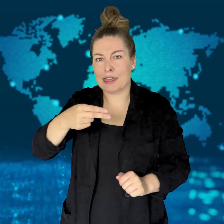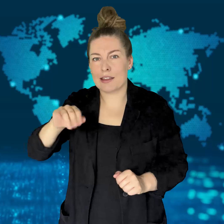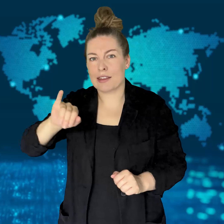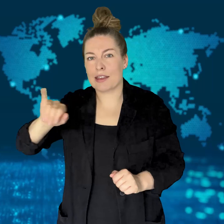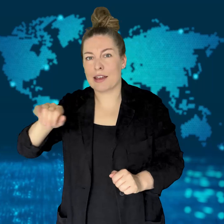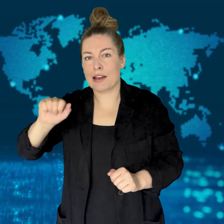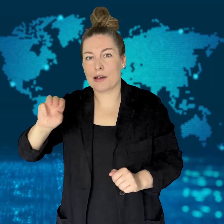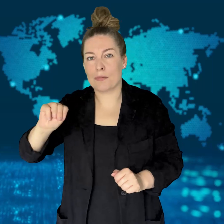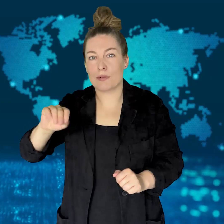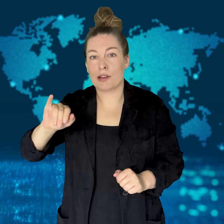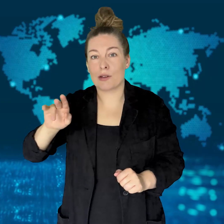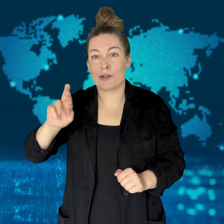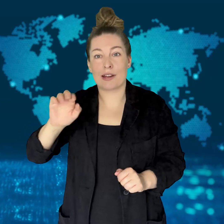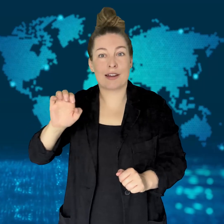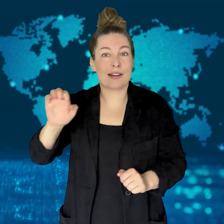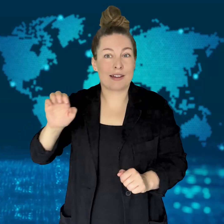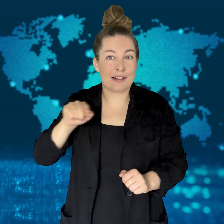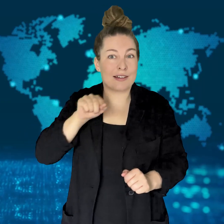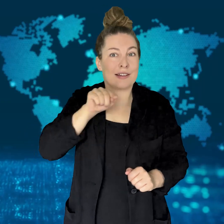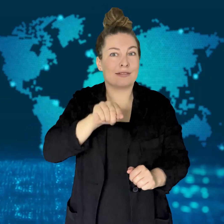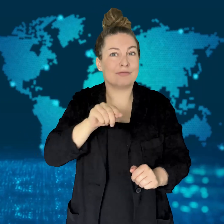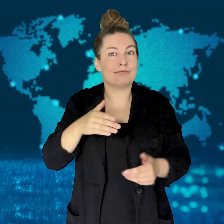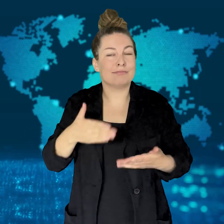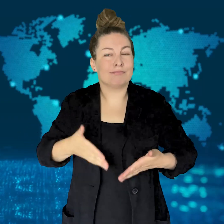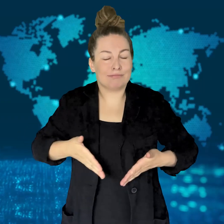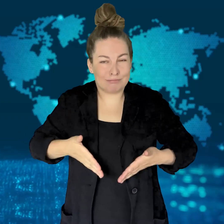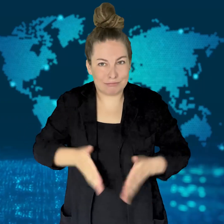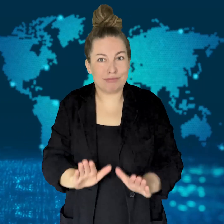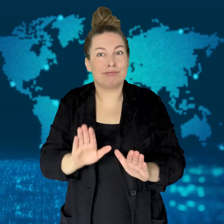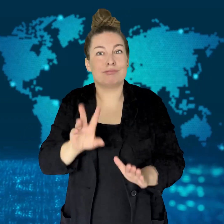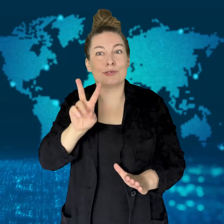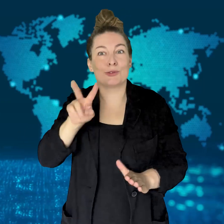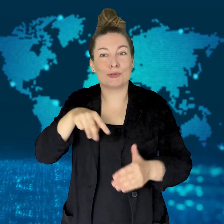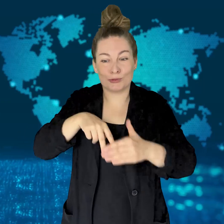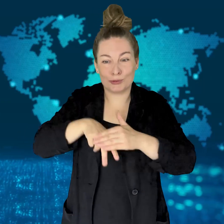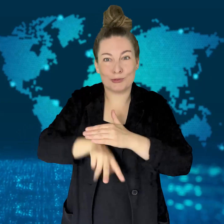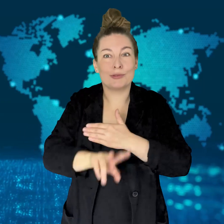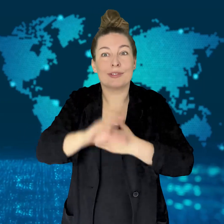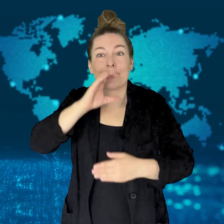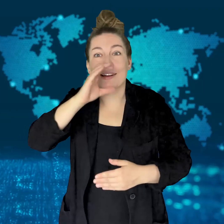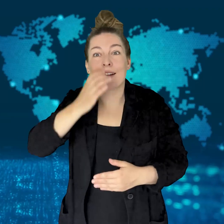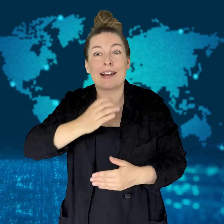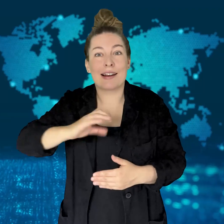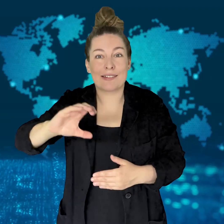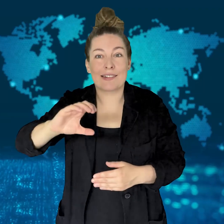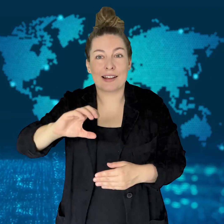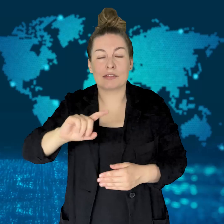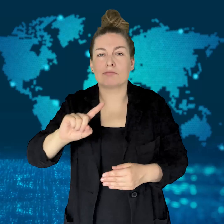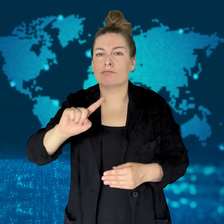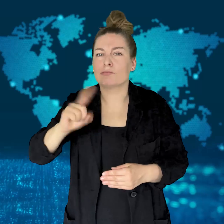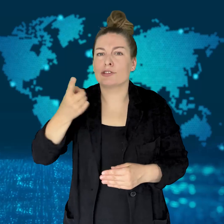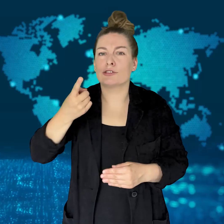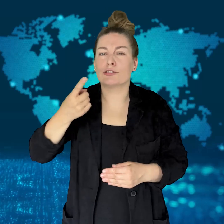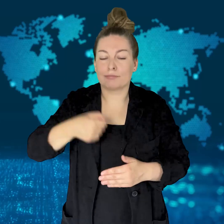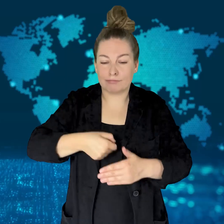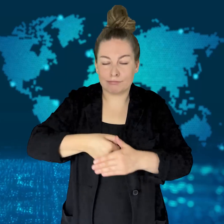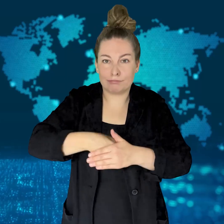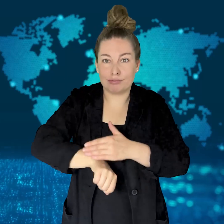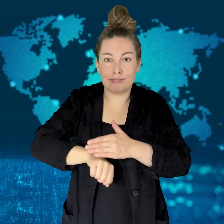a rare set of twins at the Ayutthaya Elephant Palace and Royal Kraal.